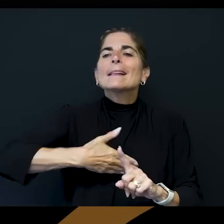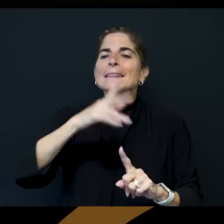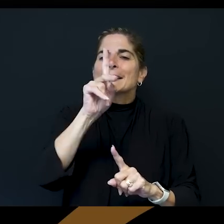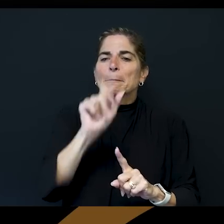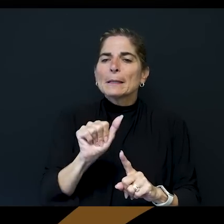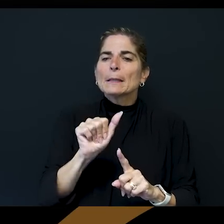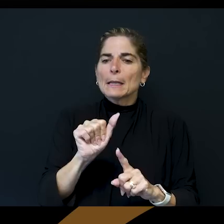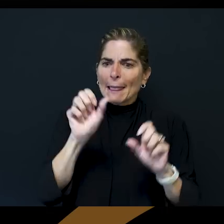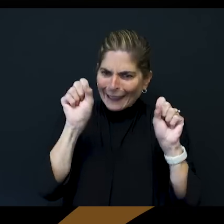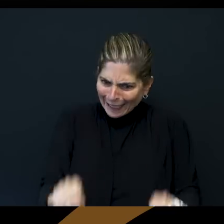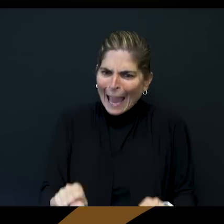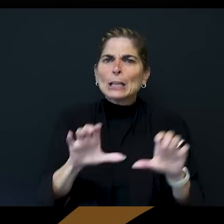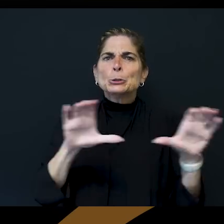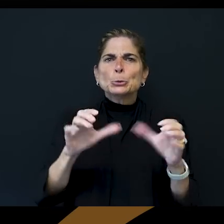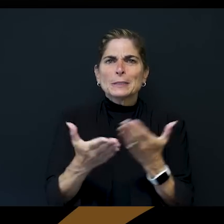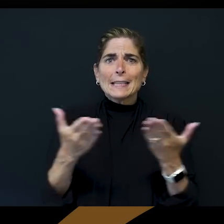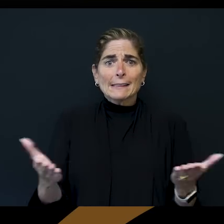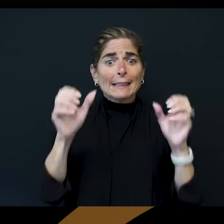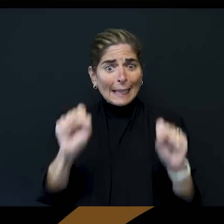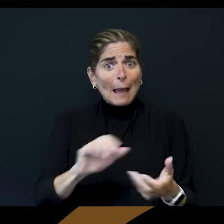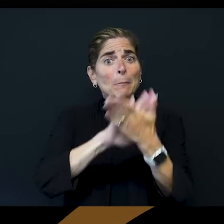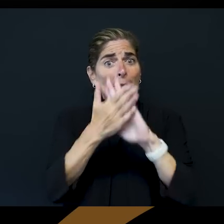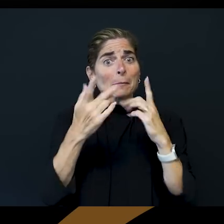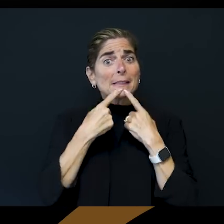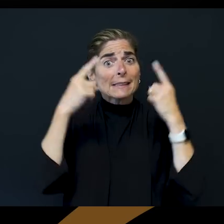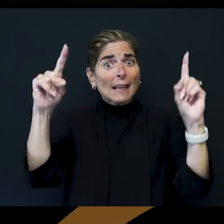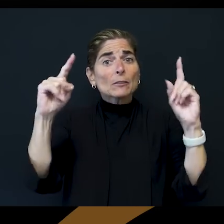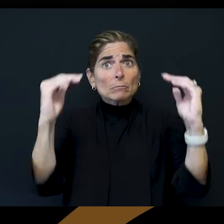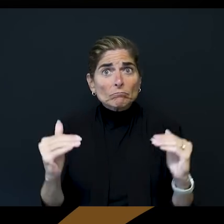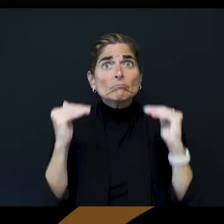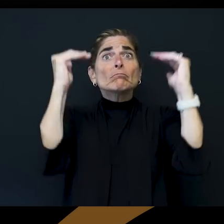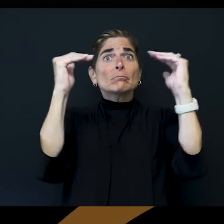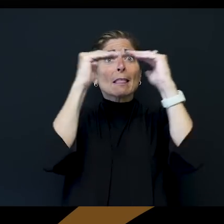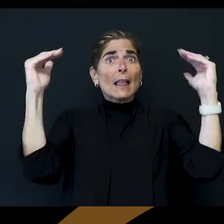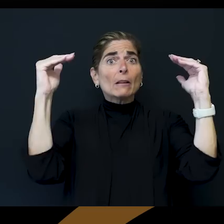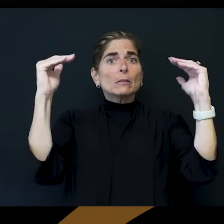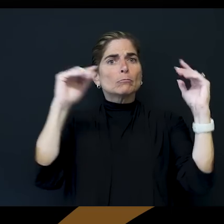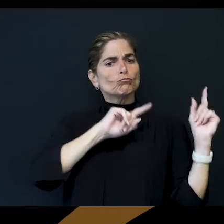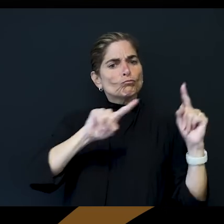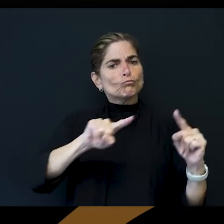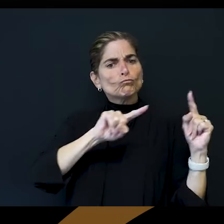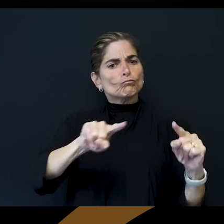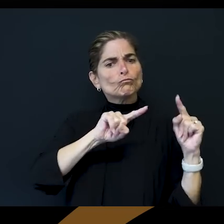and be very successful at a very high level. Coming here regularly for all these years, like I have, you learn to not see the disability.